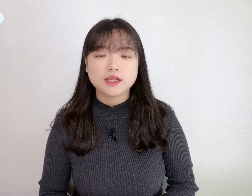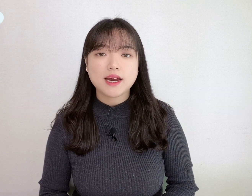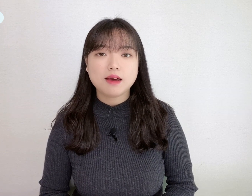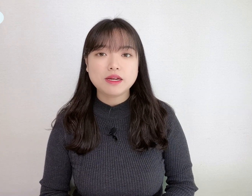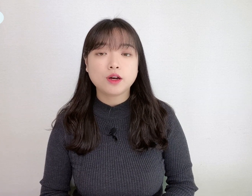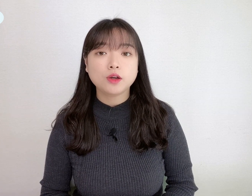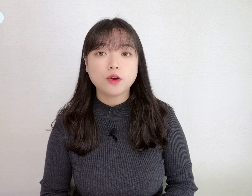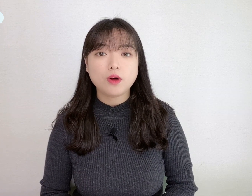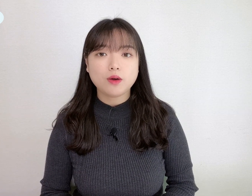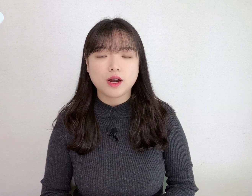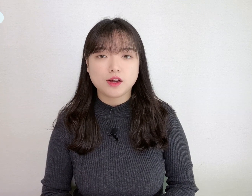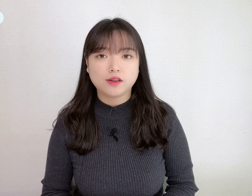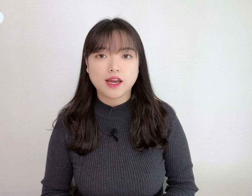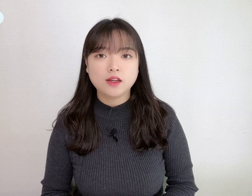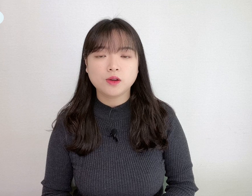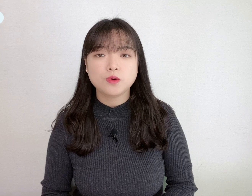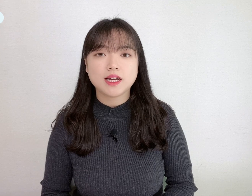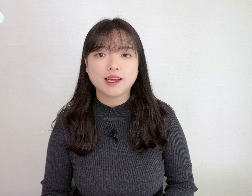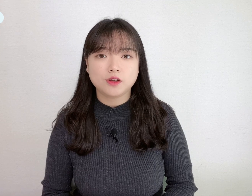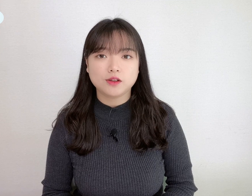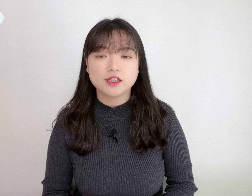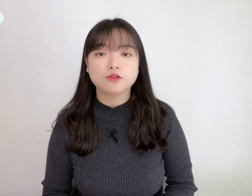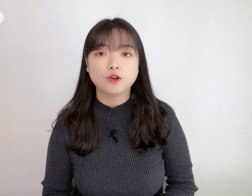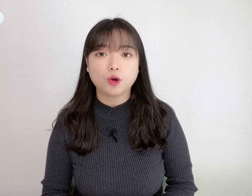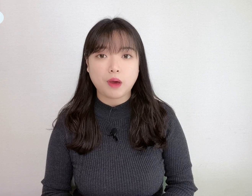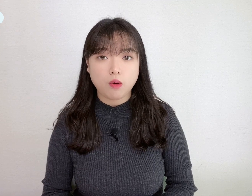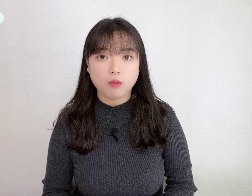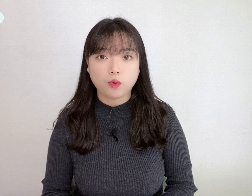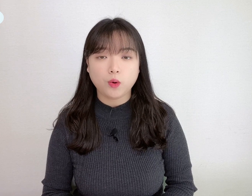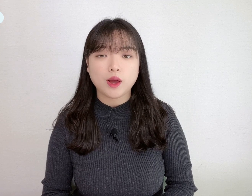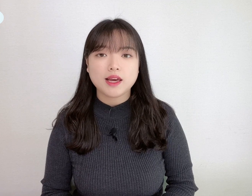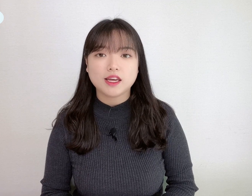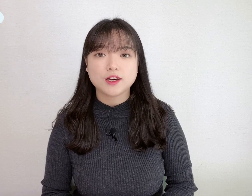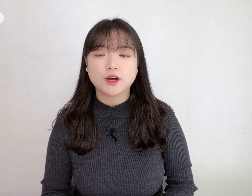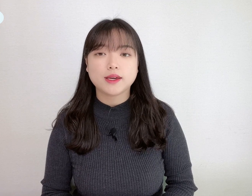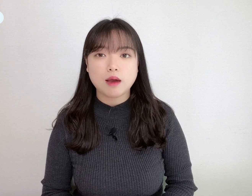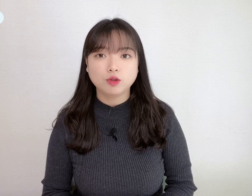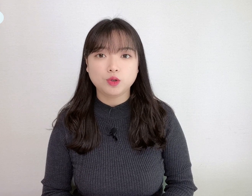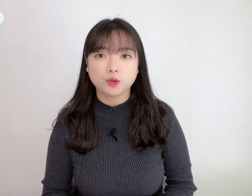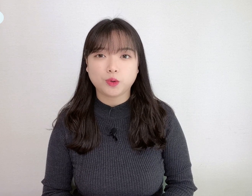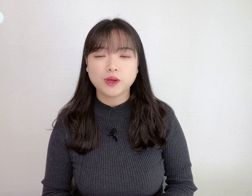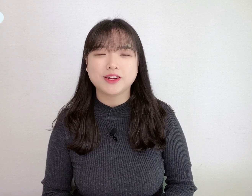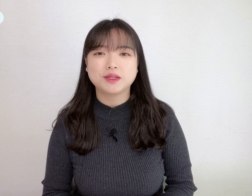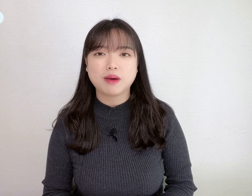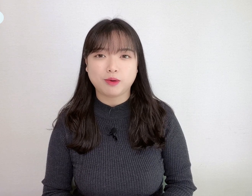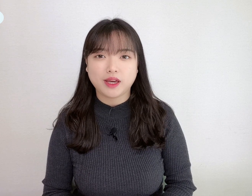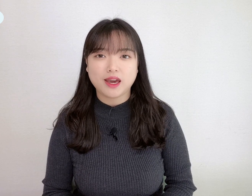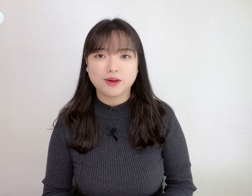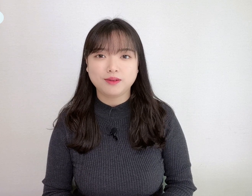adjective words related to a person's personality in sign language, and then practice with example sentences.